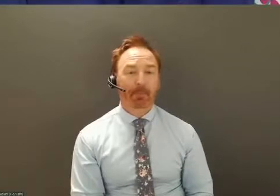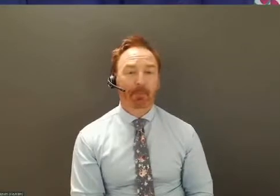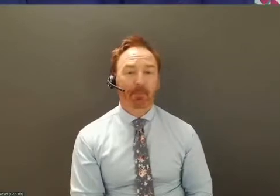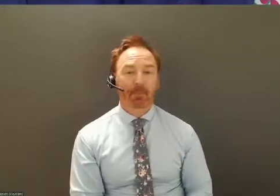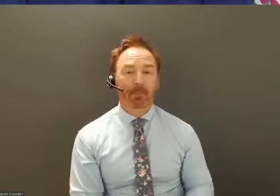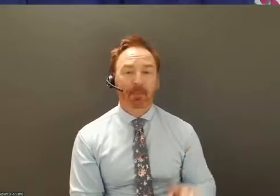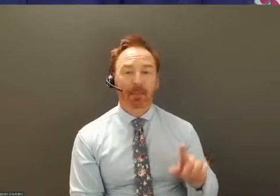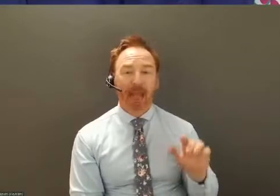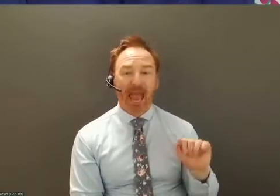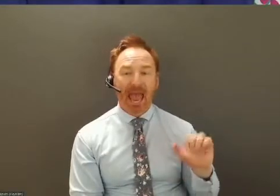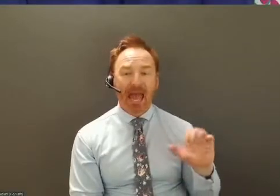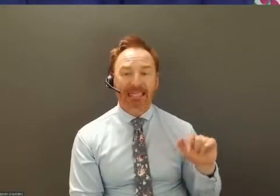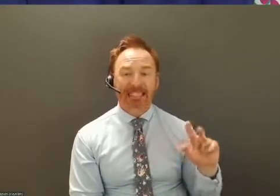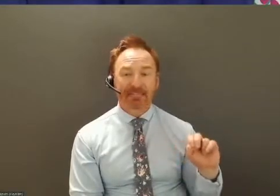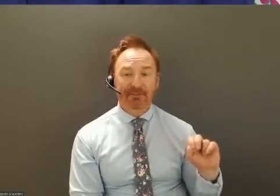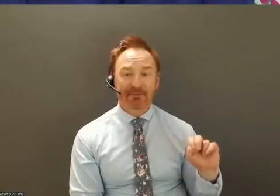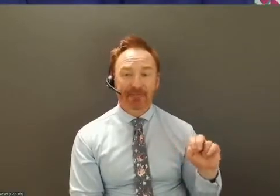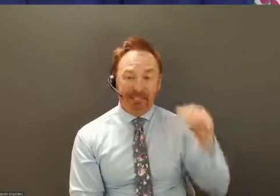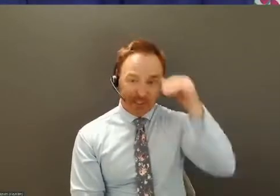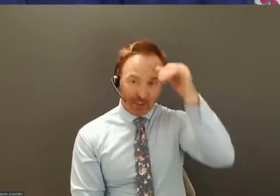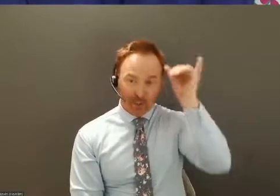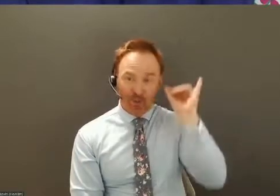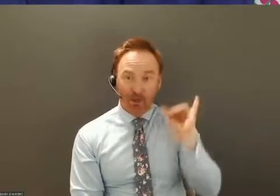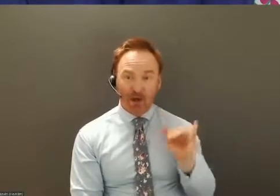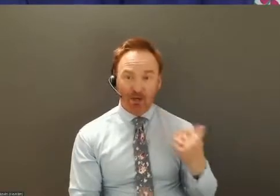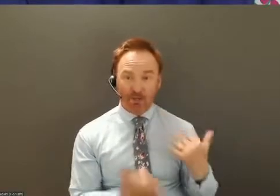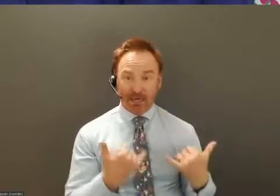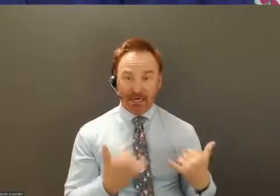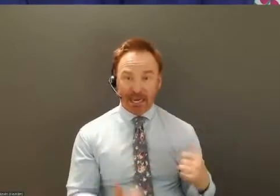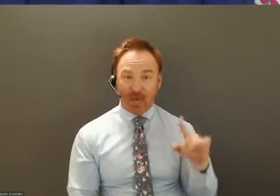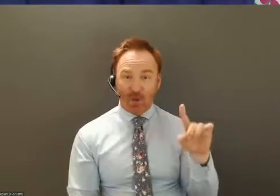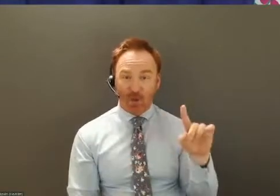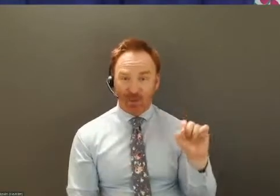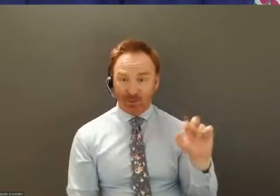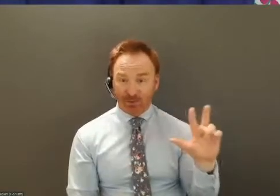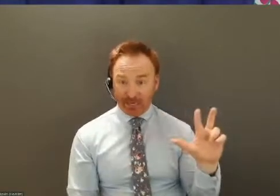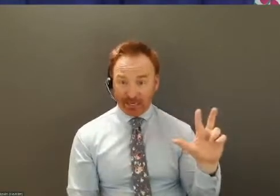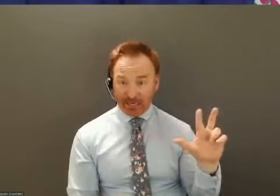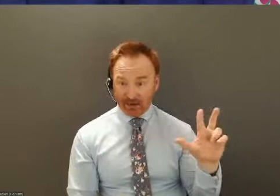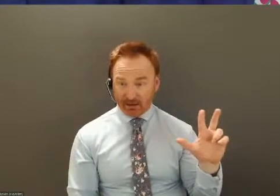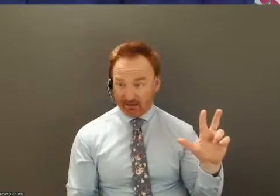to testing. Our policy has been anyone who